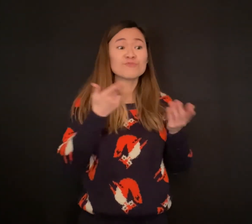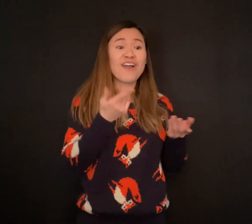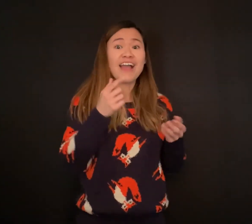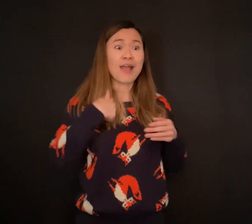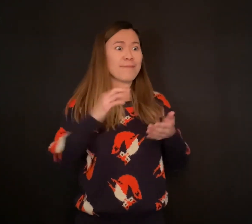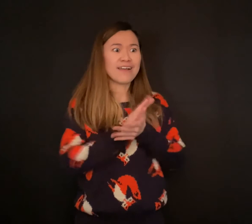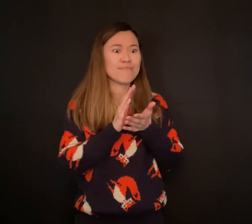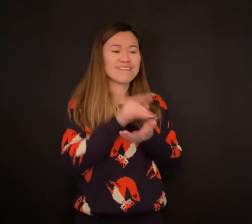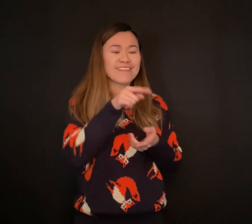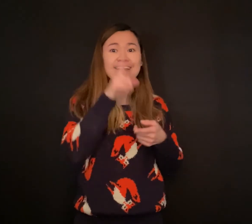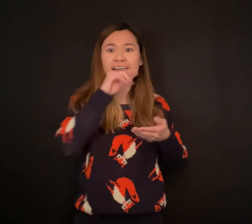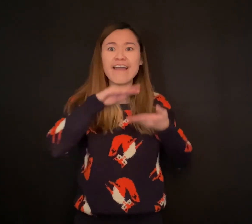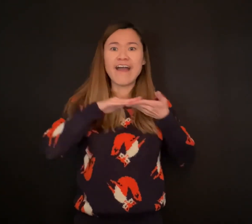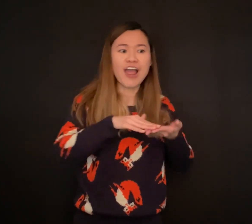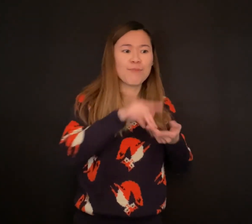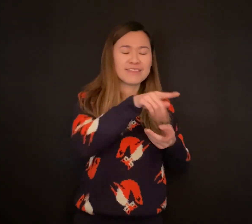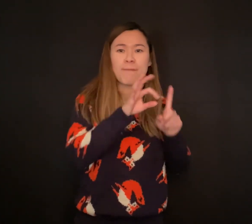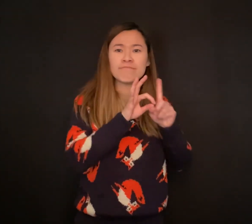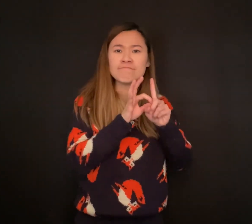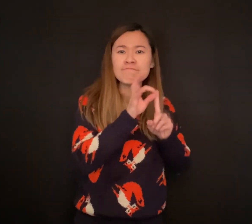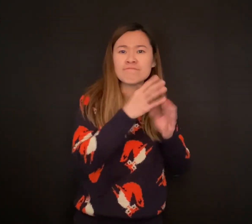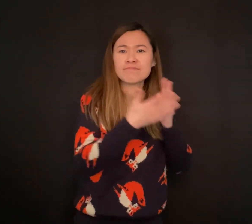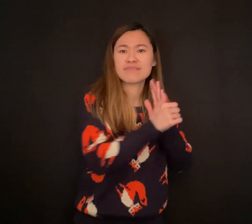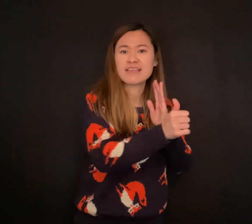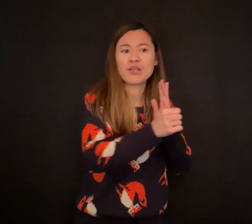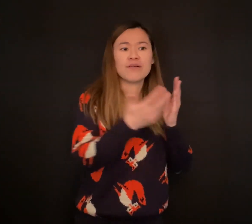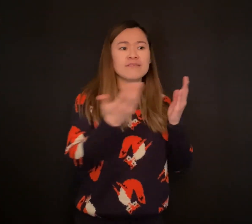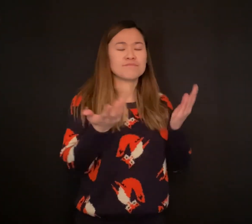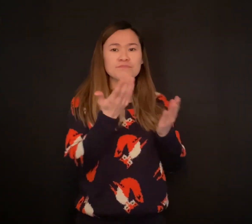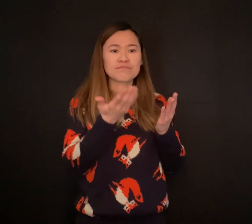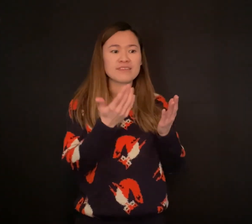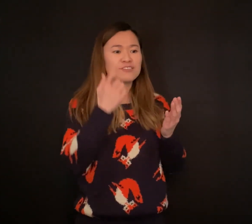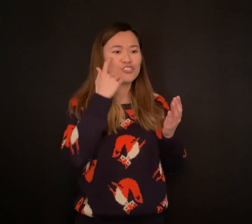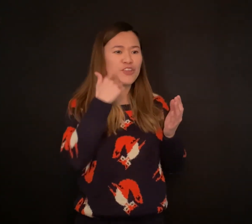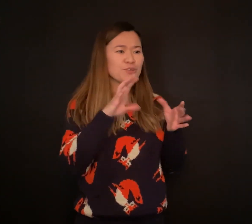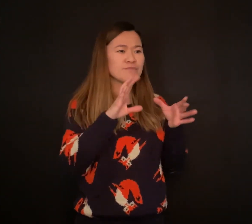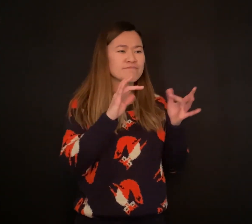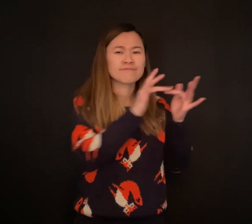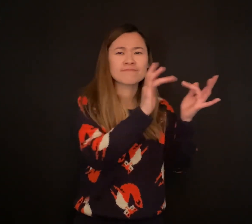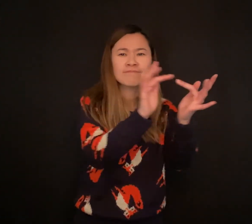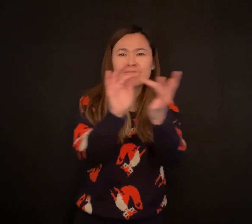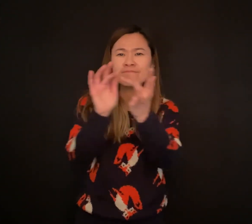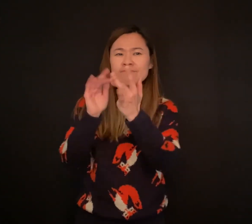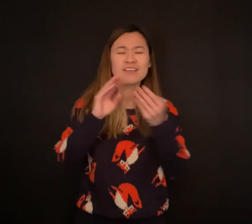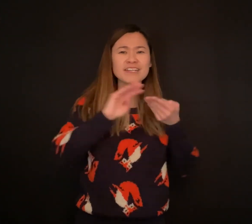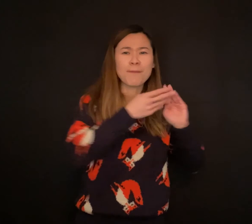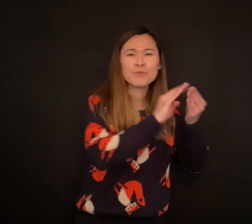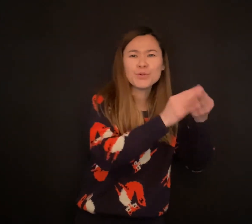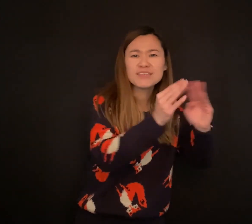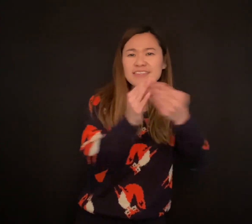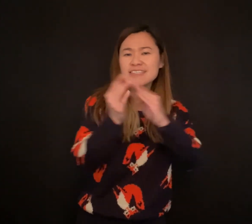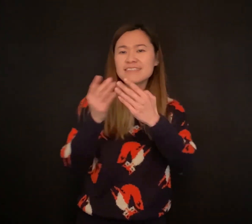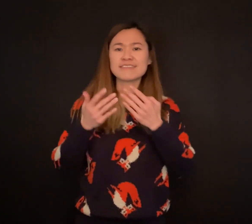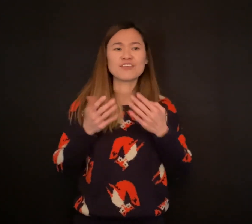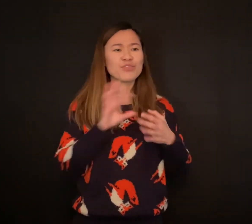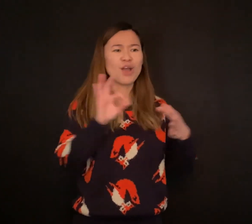I'm pleased that this can help you to improve and develop your skills, and stay connected with the community.